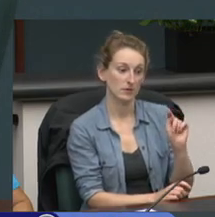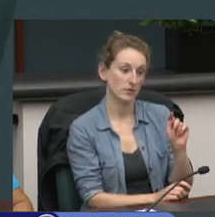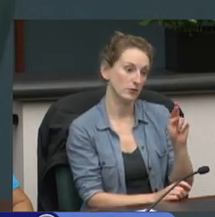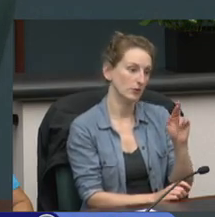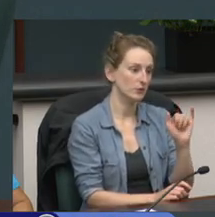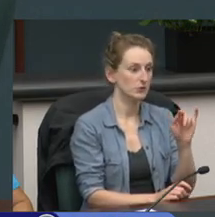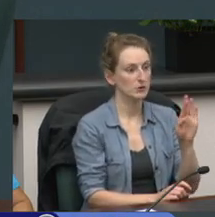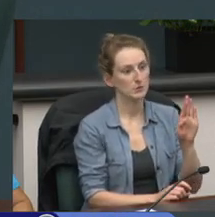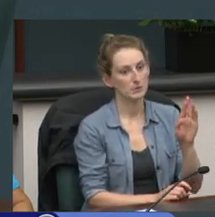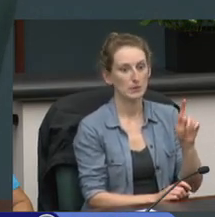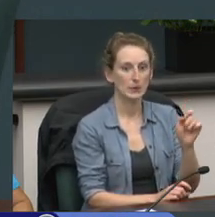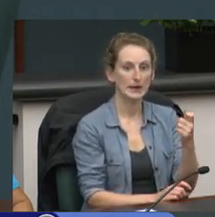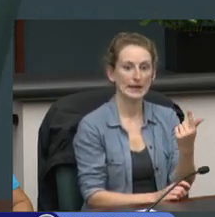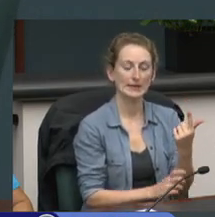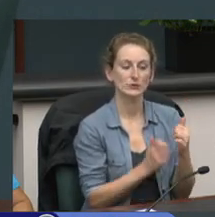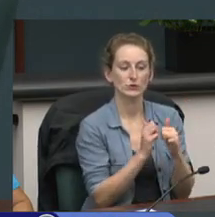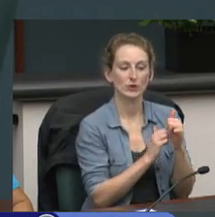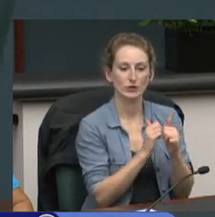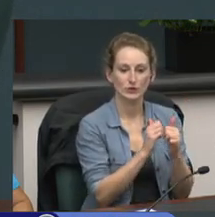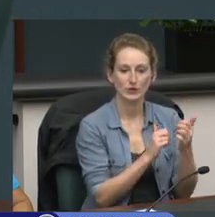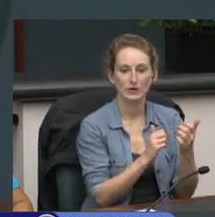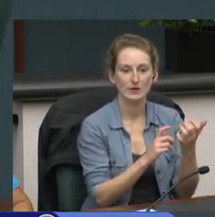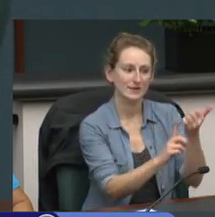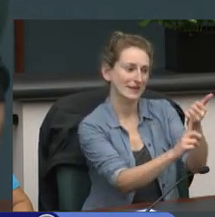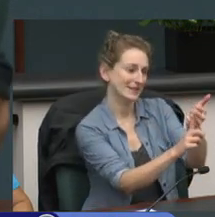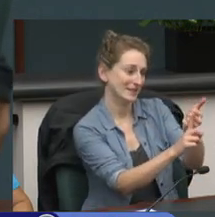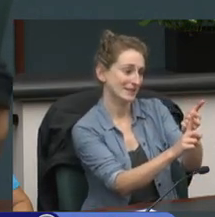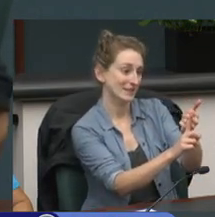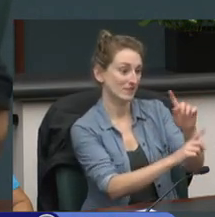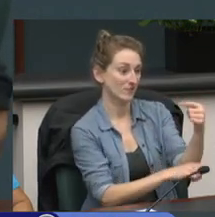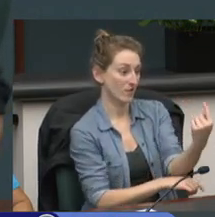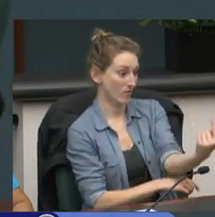you know we think well this would be nice if it was in a district but here's